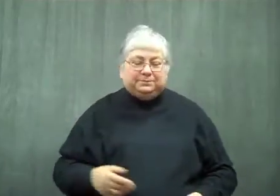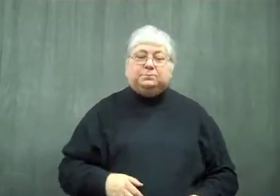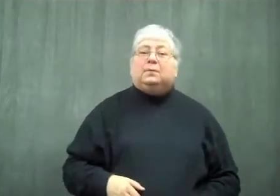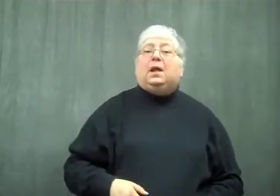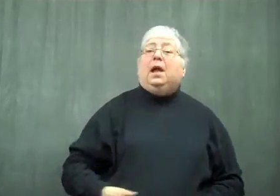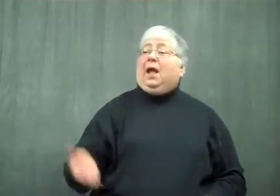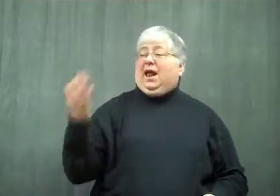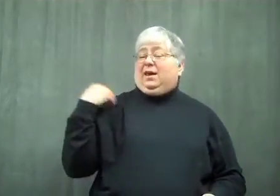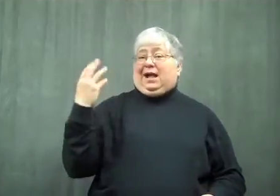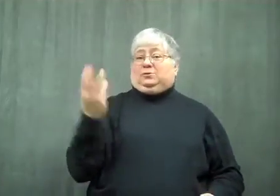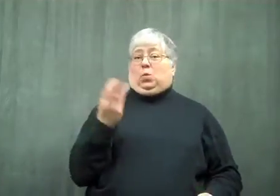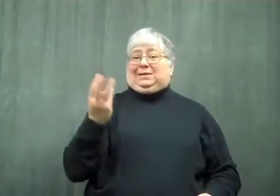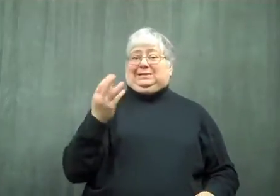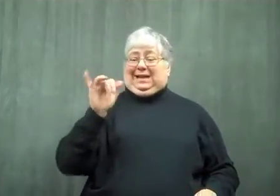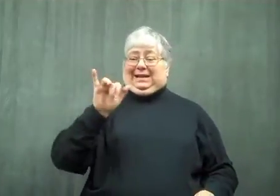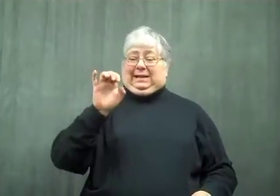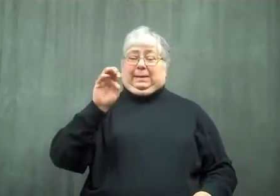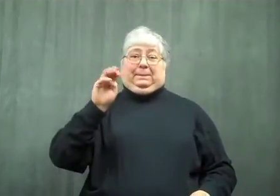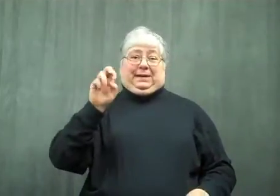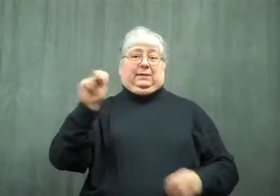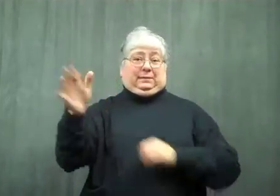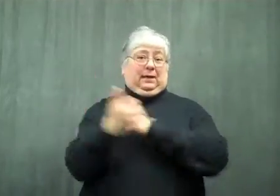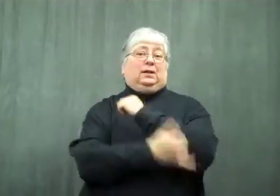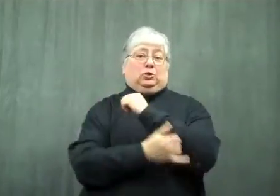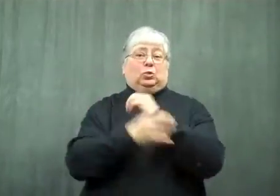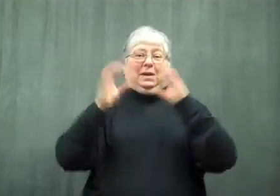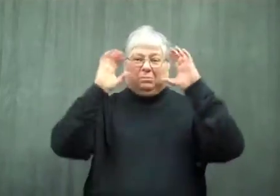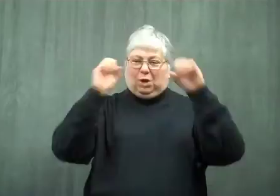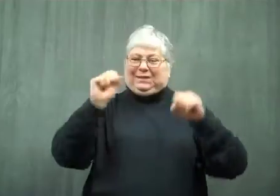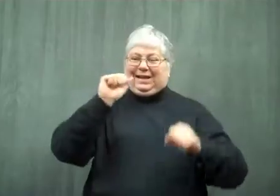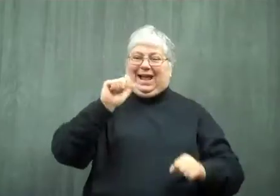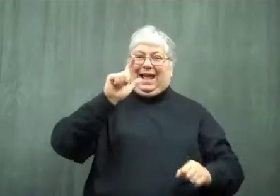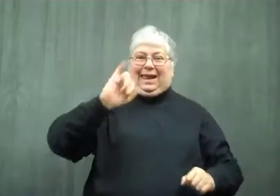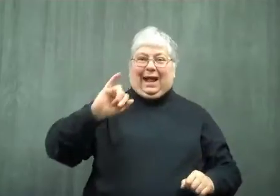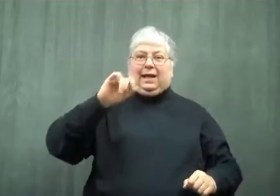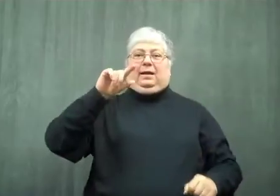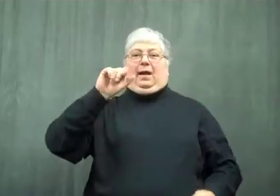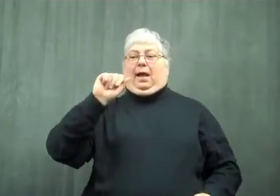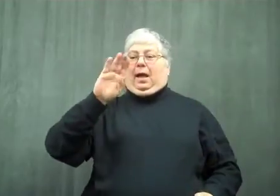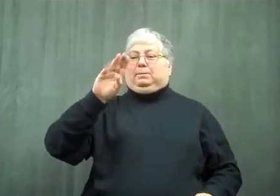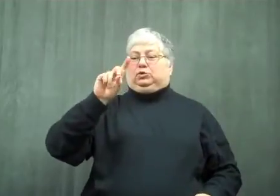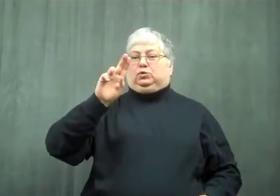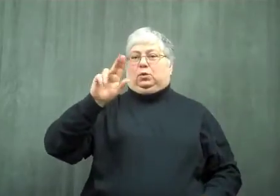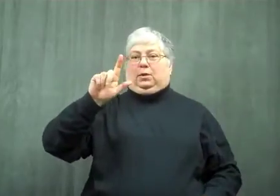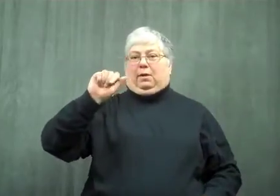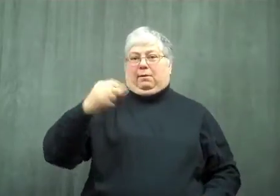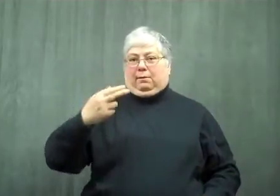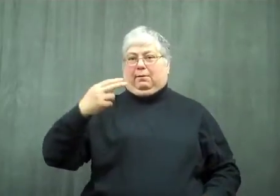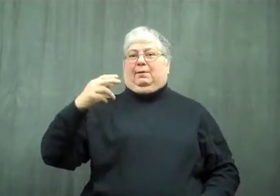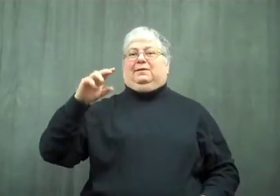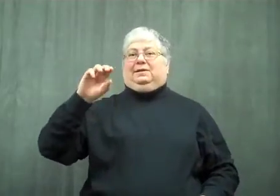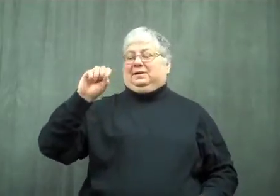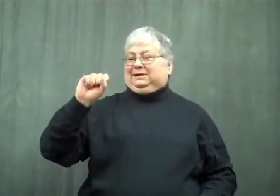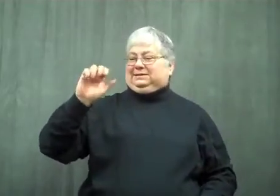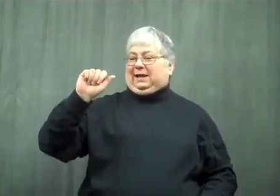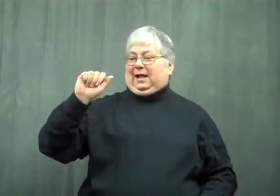In Yemen, the President, Ali Abdullah Saleh, on Wednesday